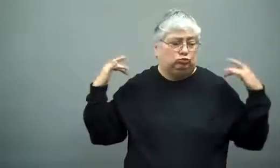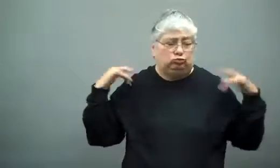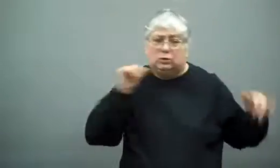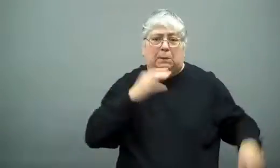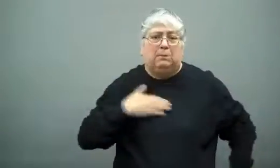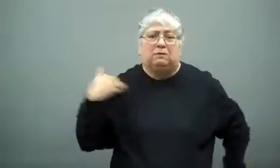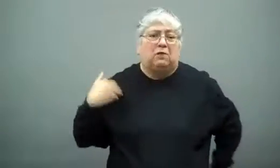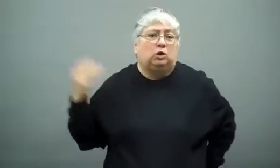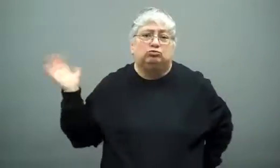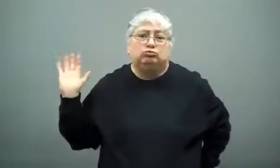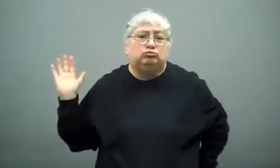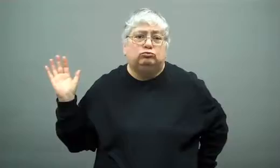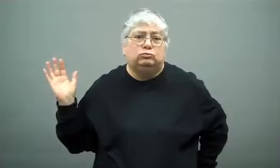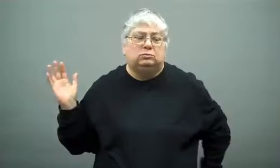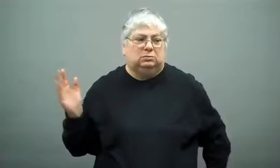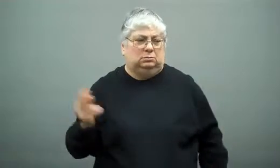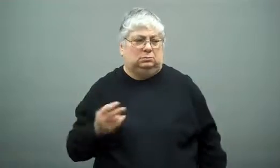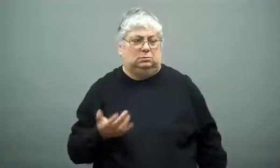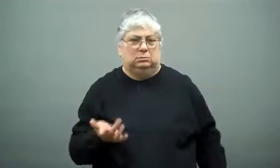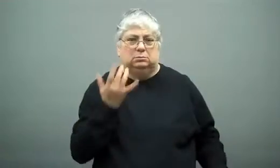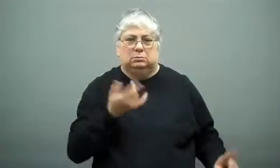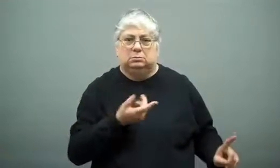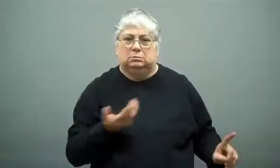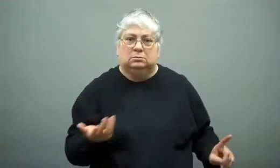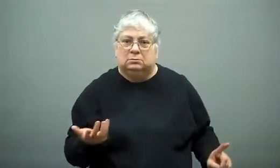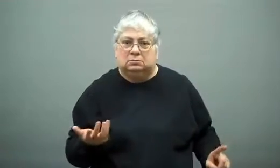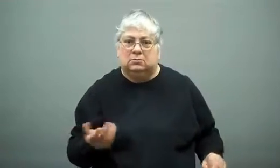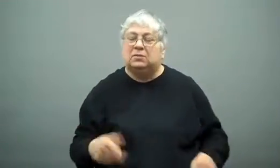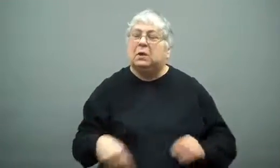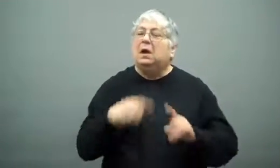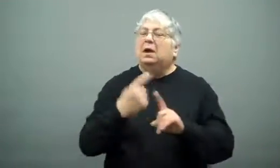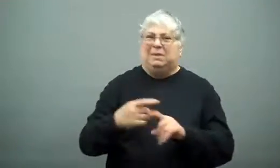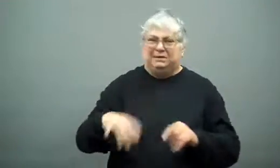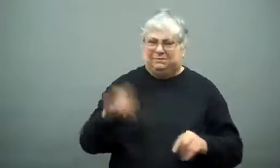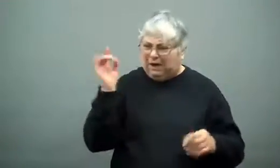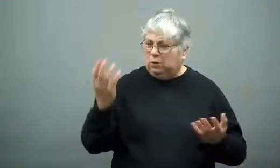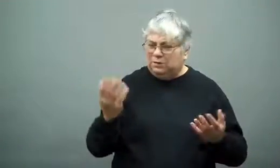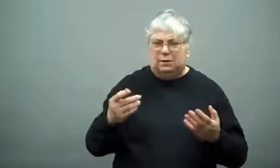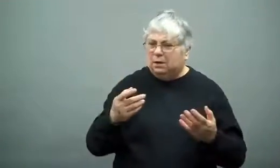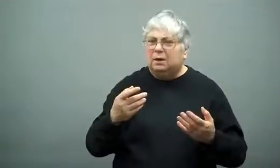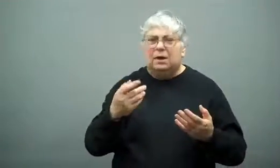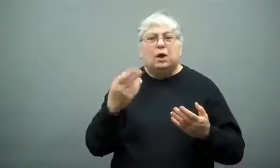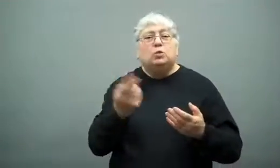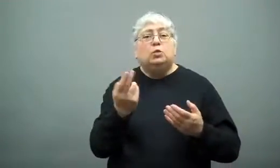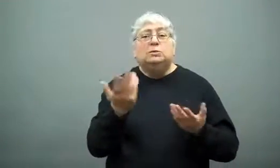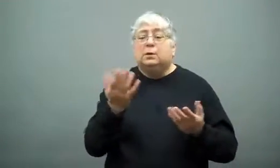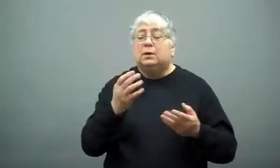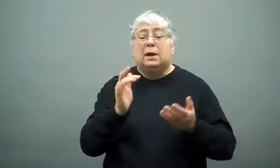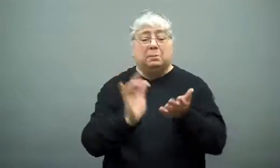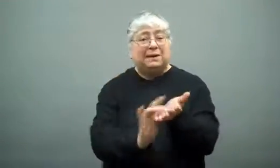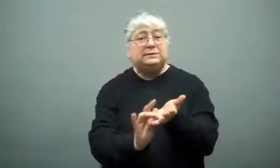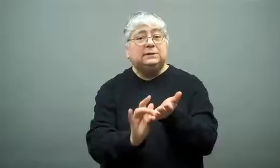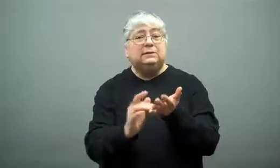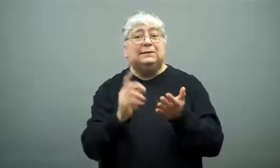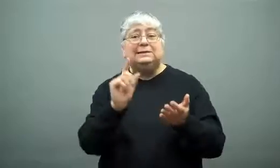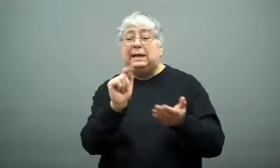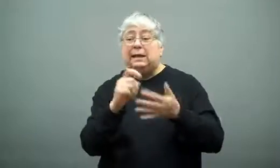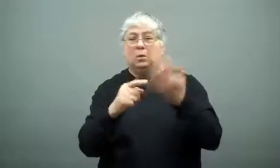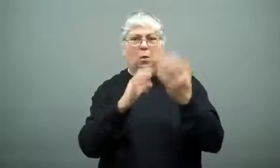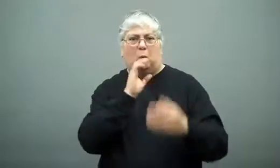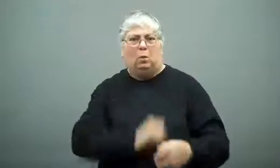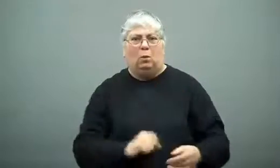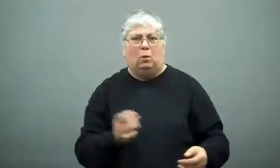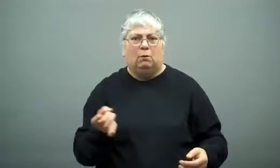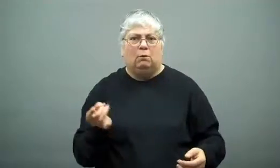and he had nothing to do with it. That was disingenuous of him.